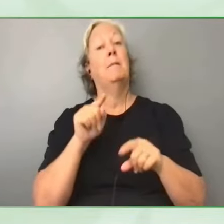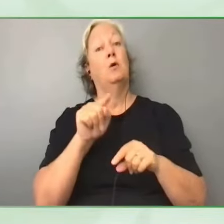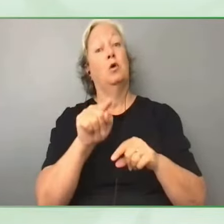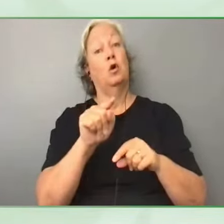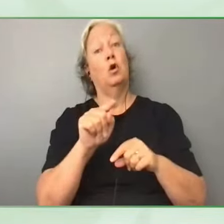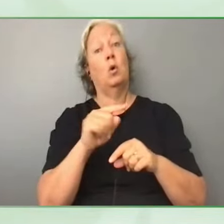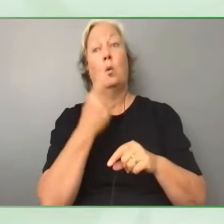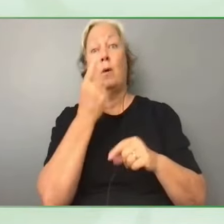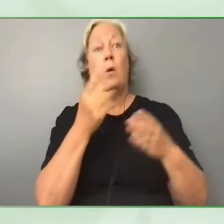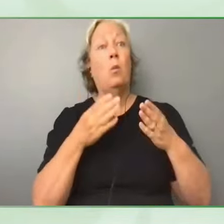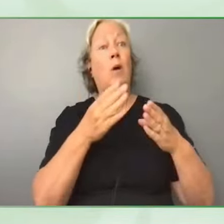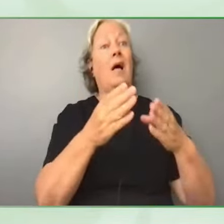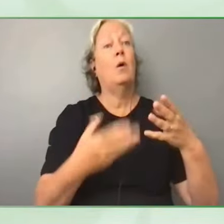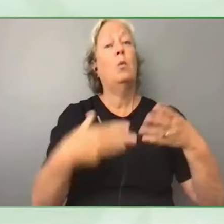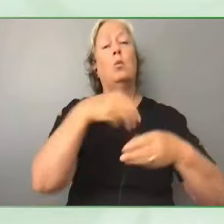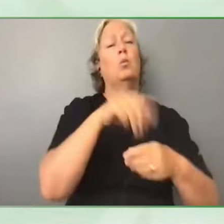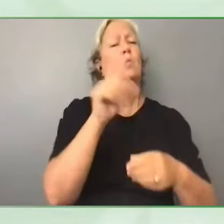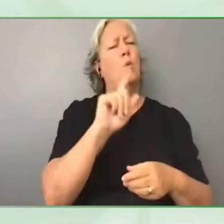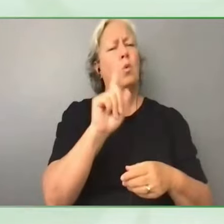That is important to the message.